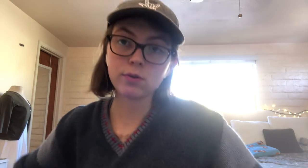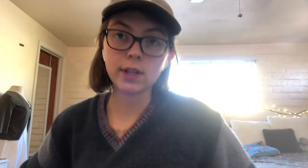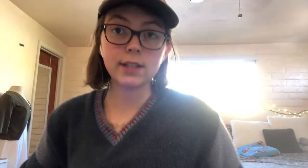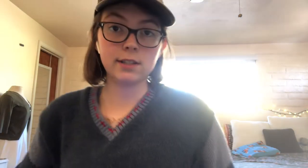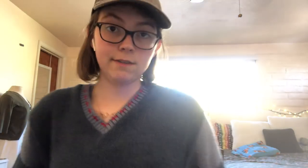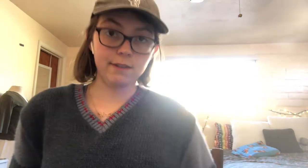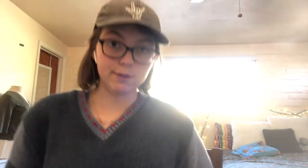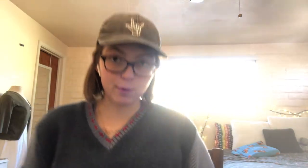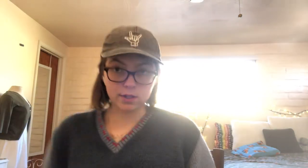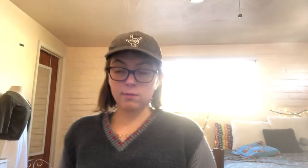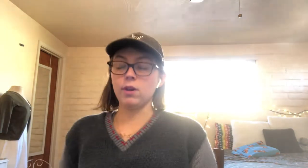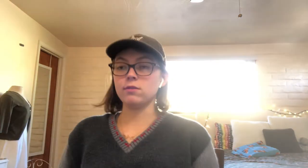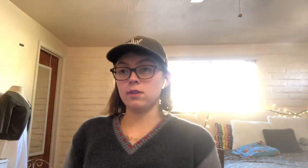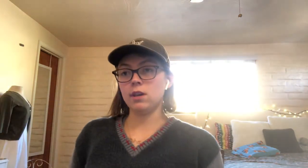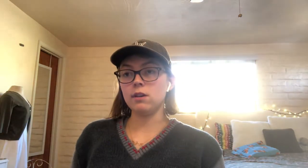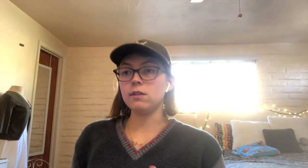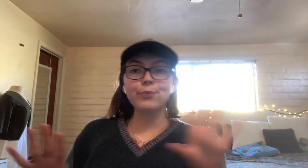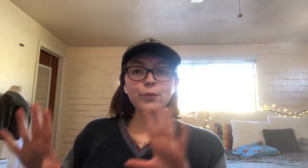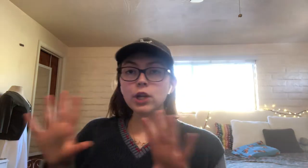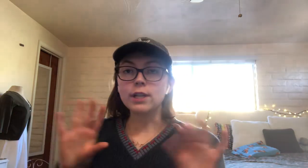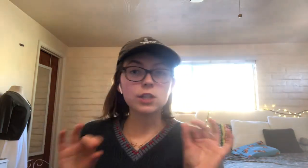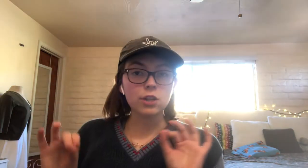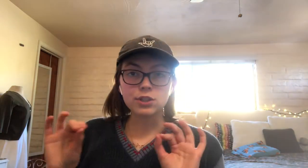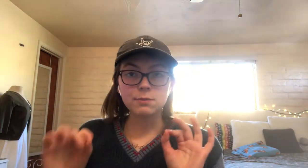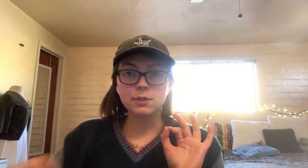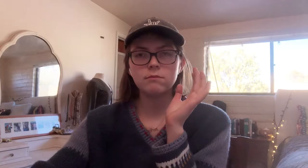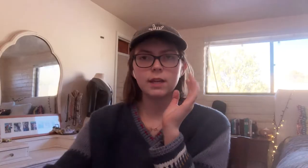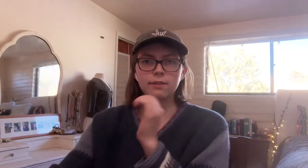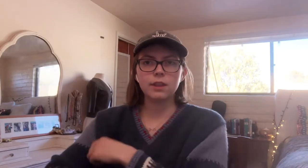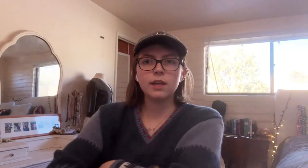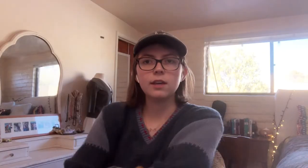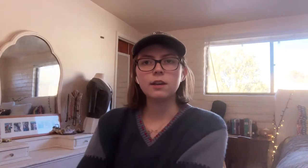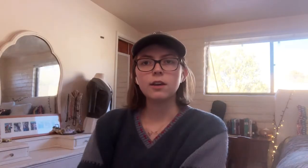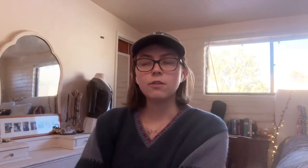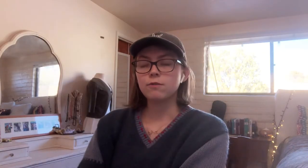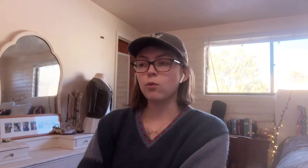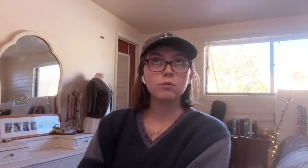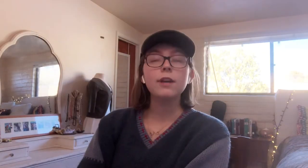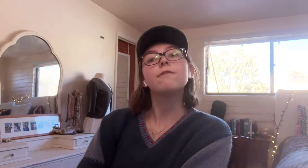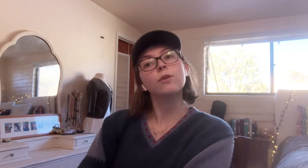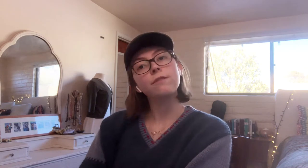related stuff and respond to emails and look at scholarships and everything for like 45